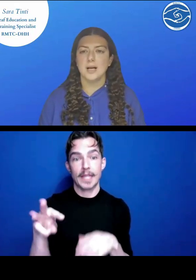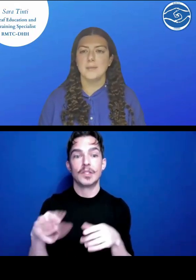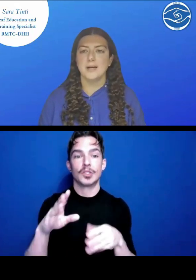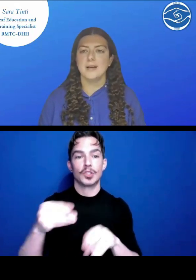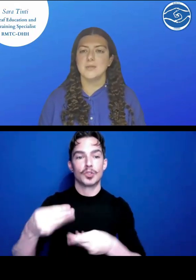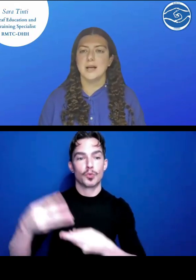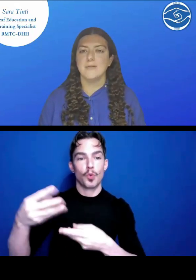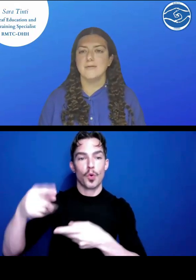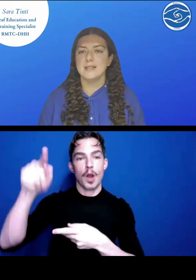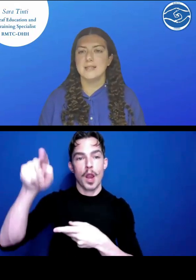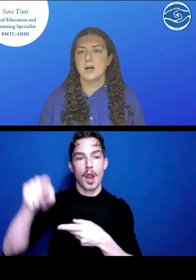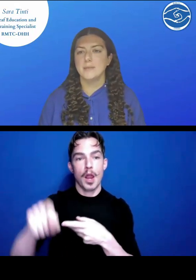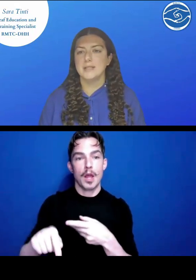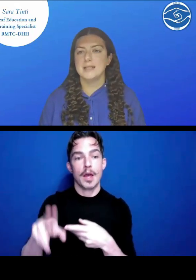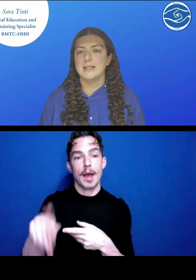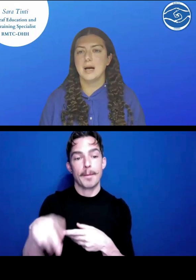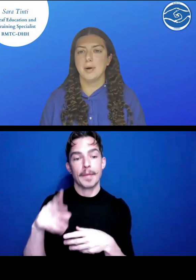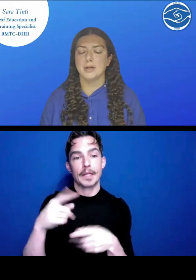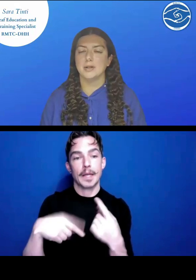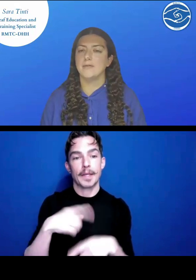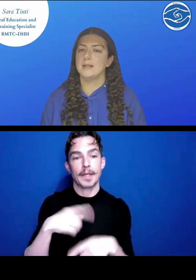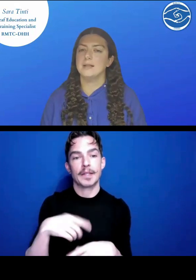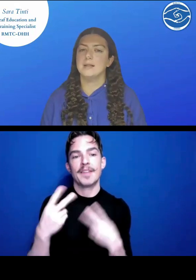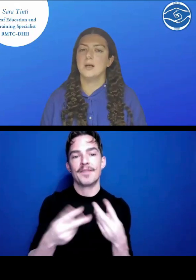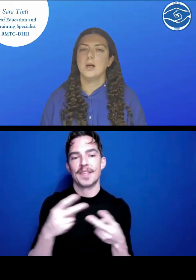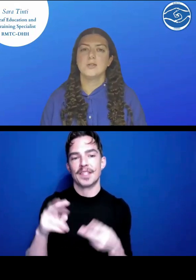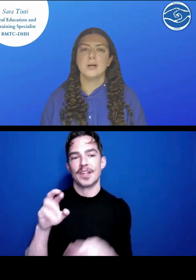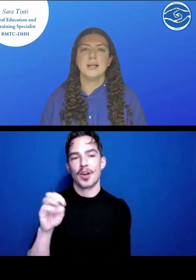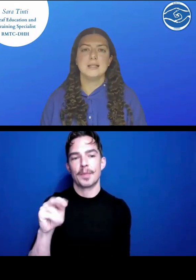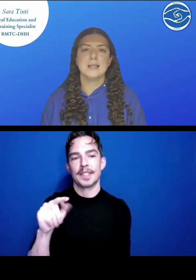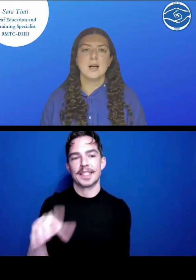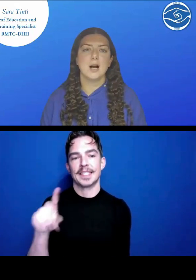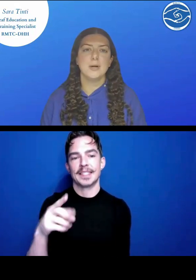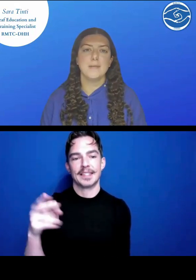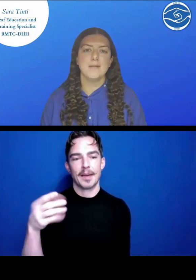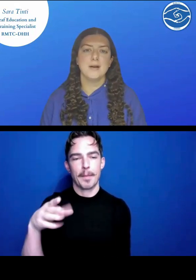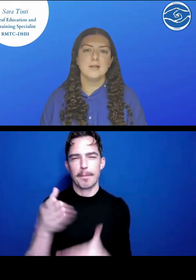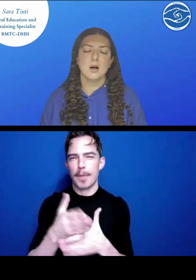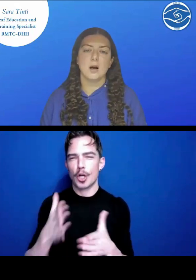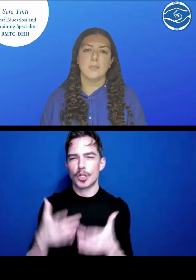our upcoming events, we have visit RMTC at partner events. So, I like to say our upcoming events are